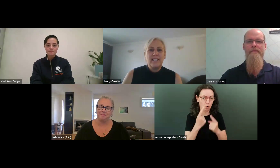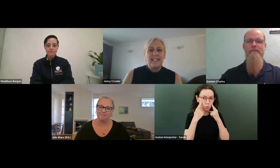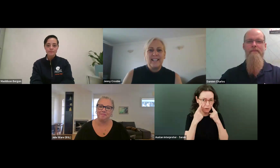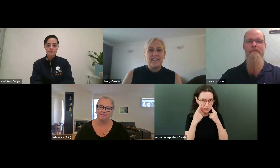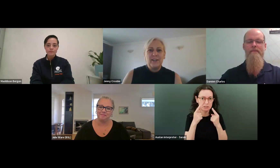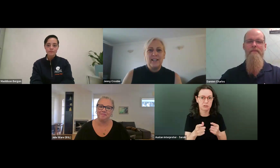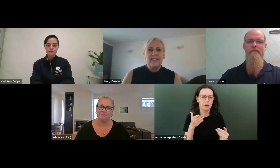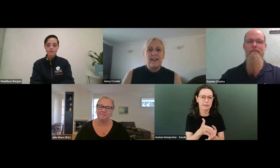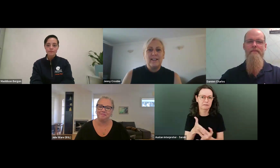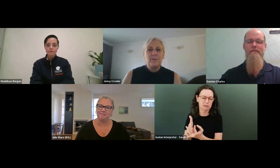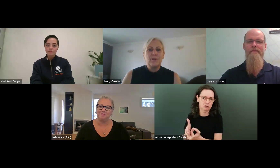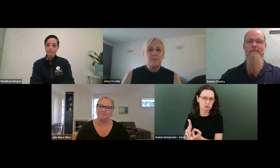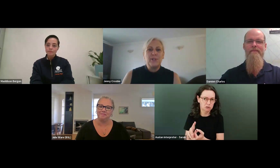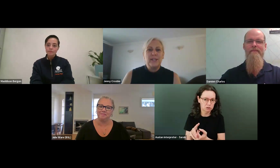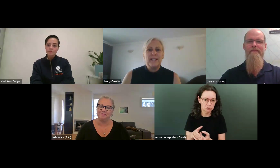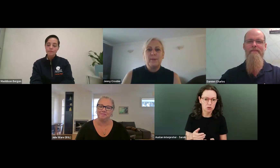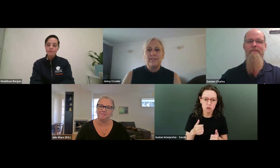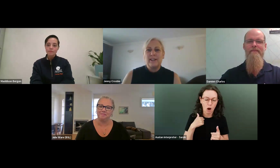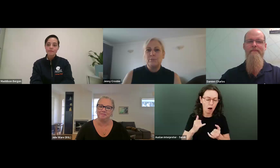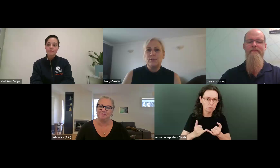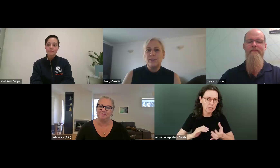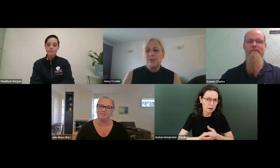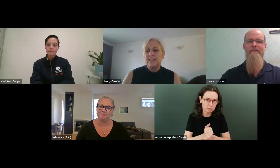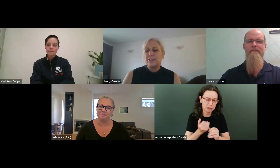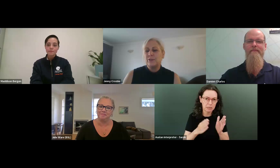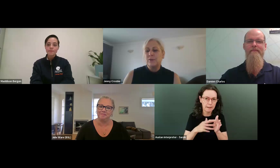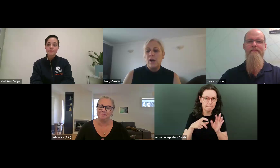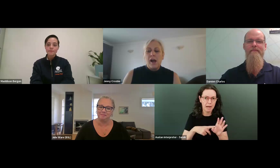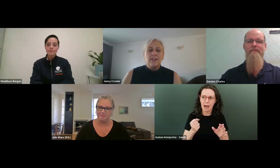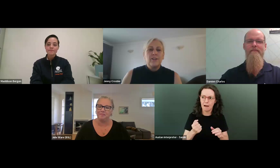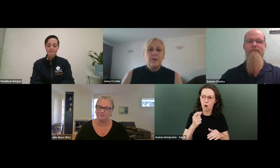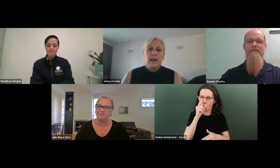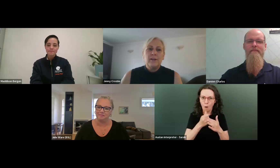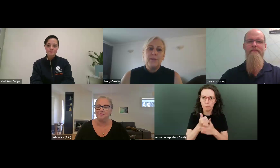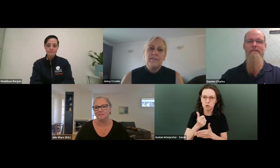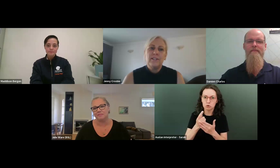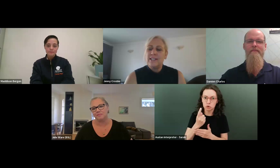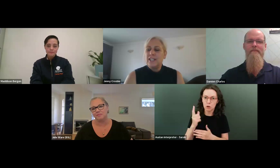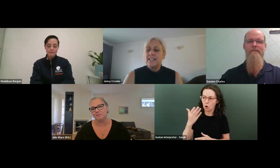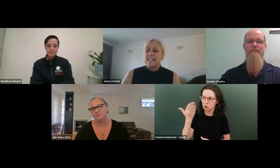MADD to hear that you had those opportunities made available to you at